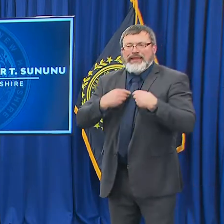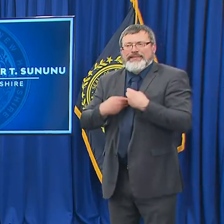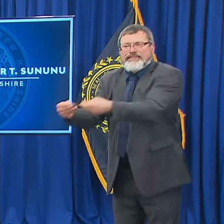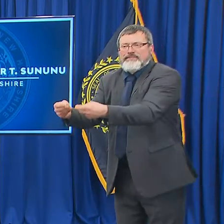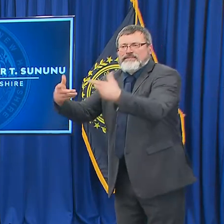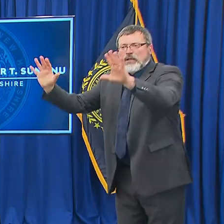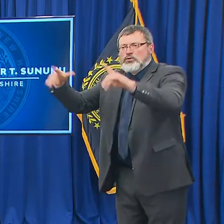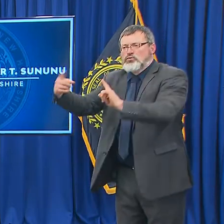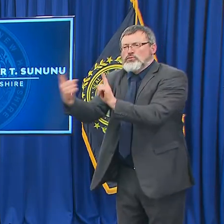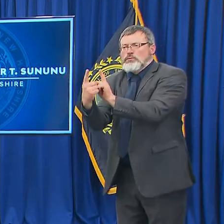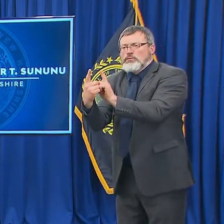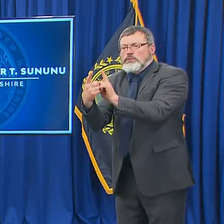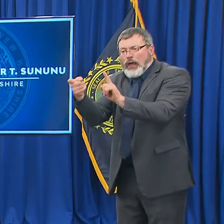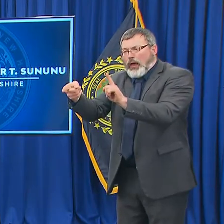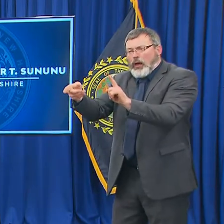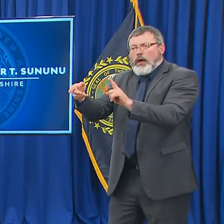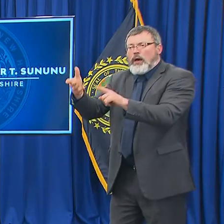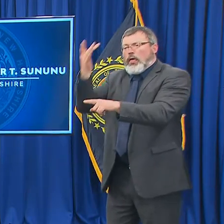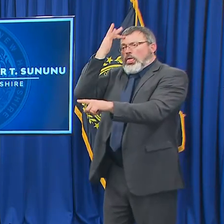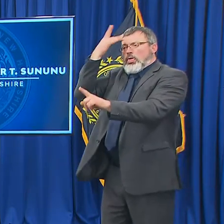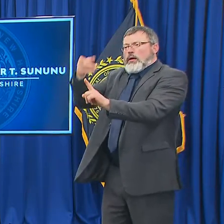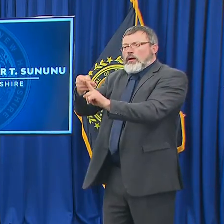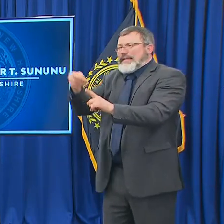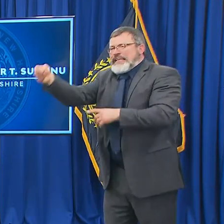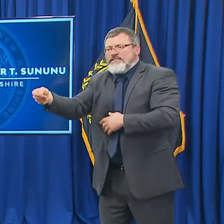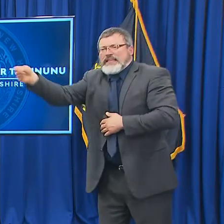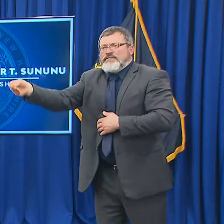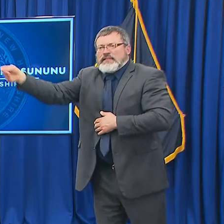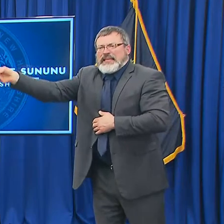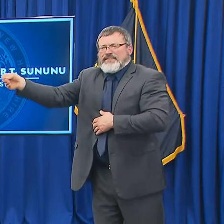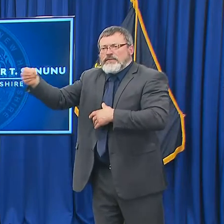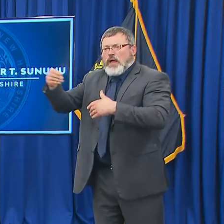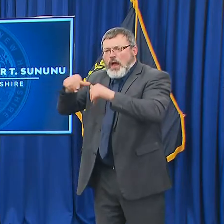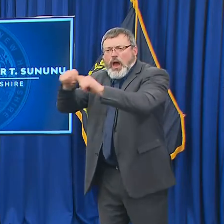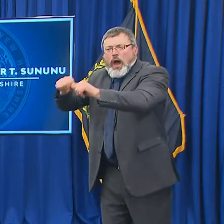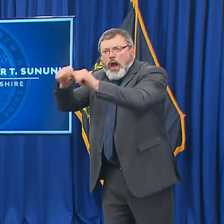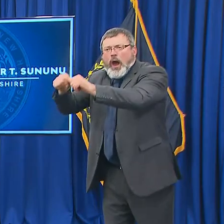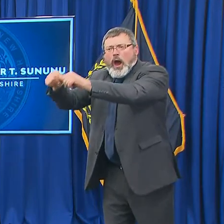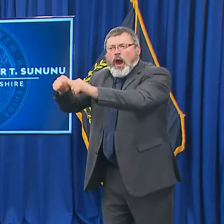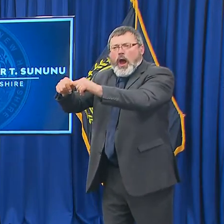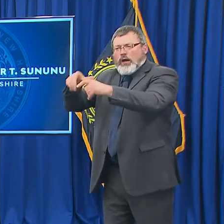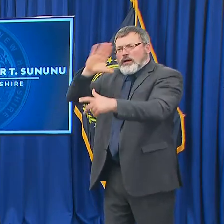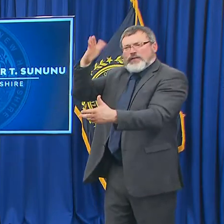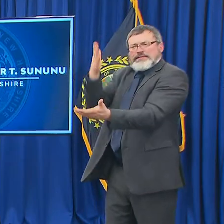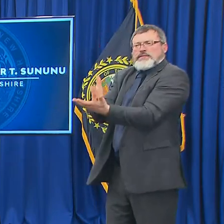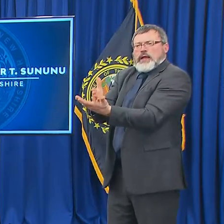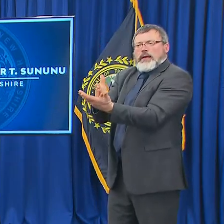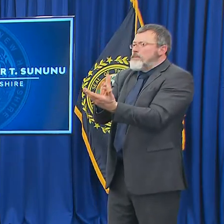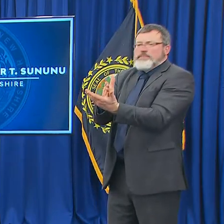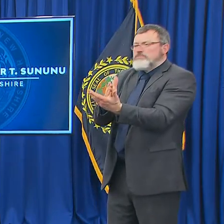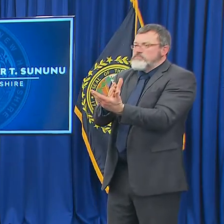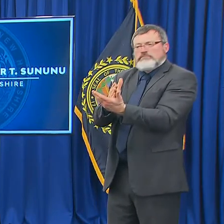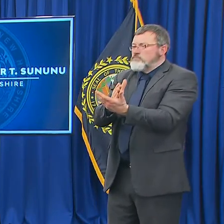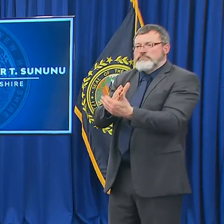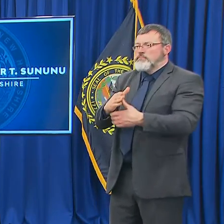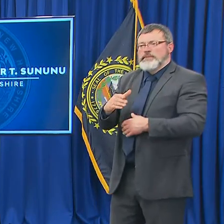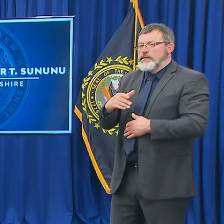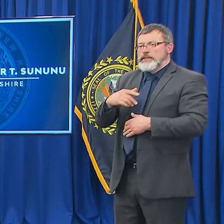across New Hampshire is being released today and tomorrow about 53 million dollars of these funds of that 95 million.